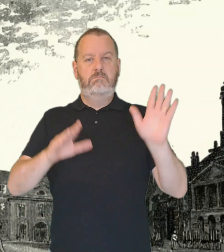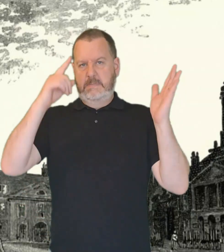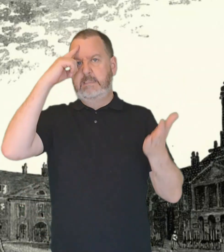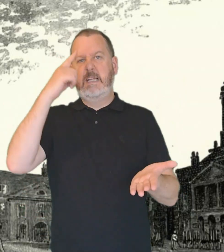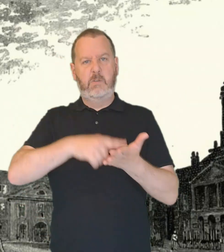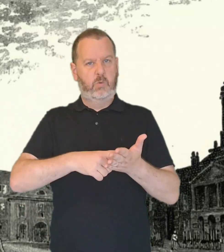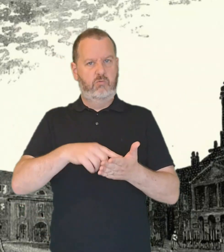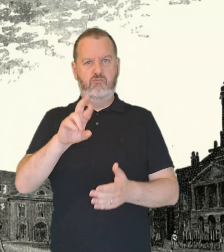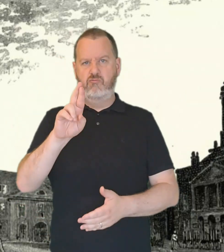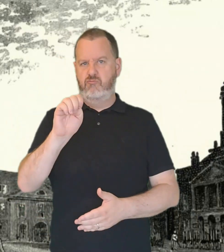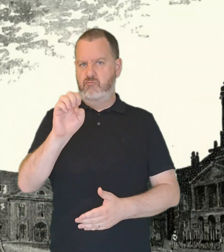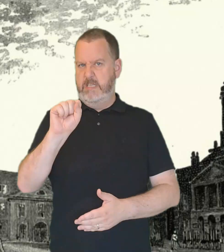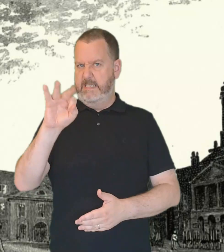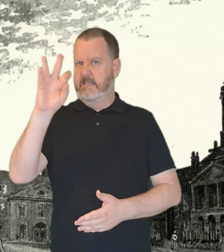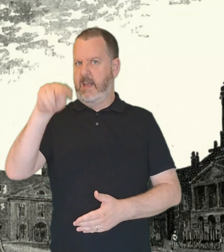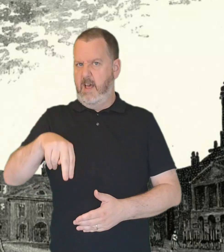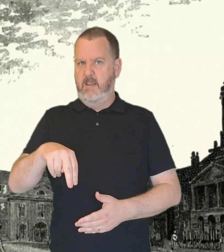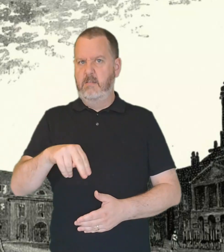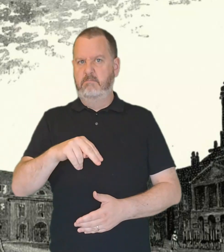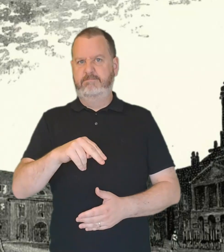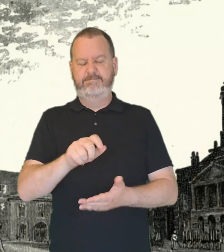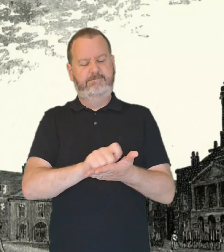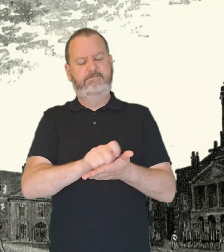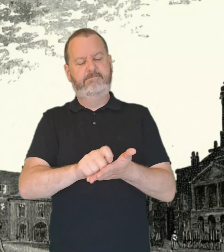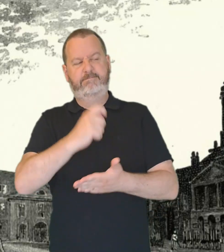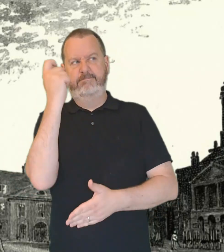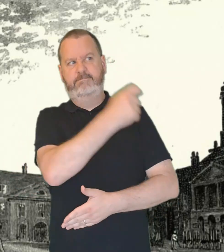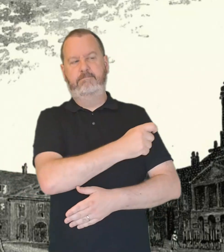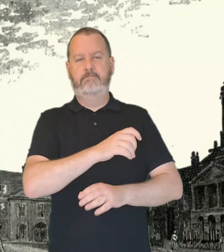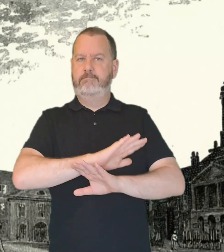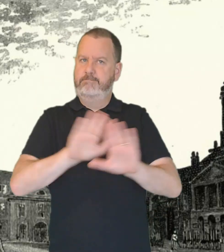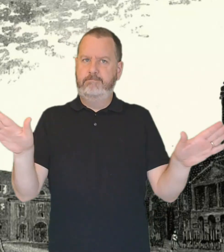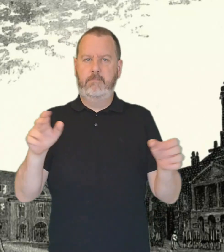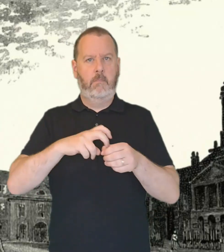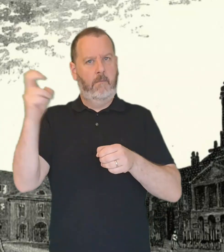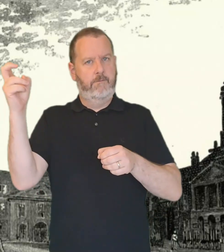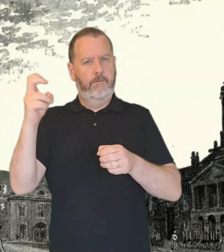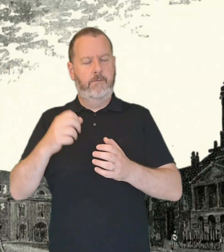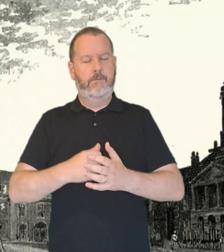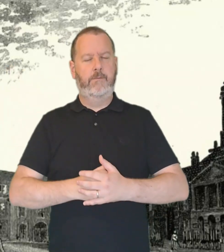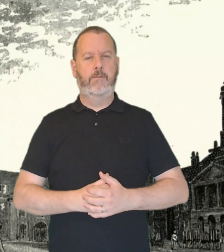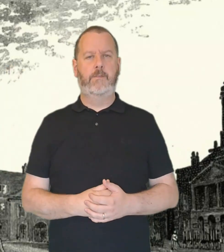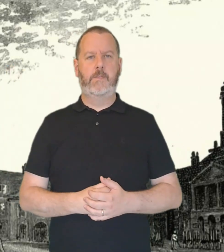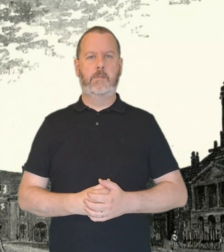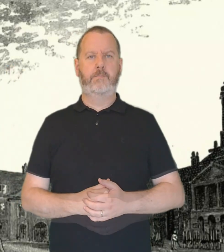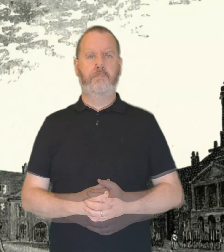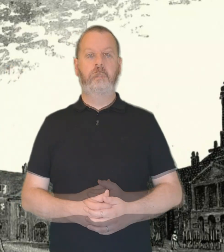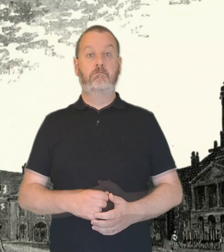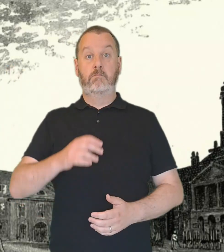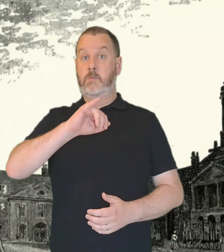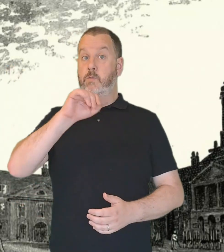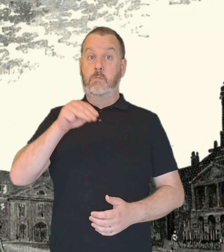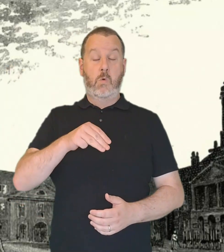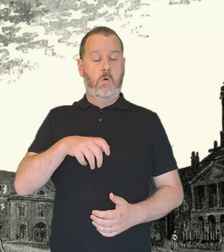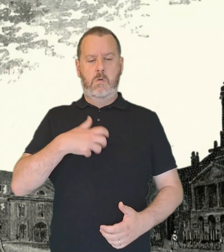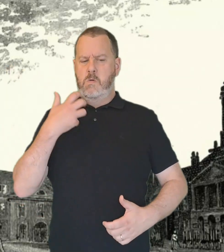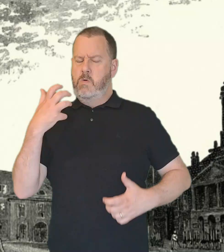he submitted his resignation.